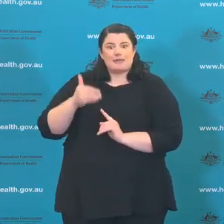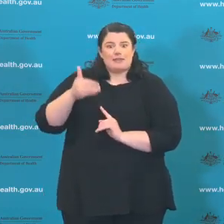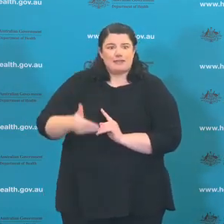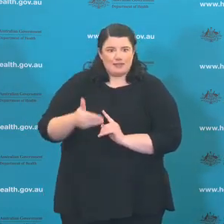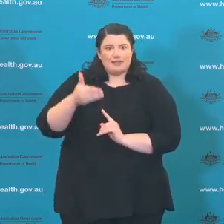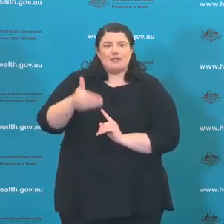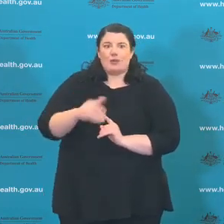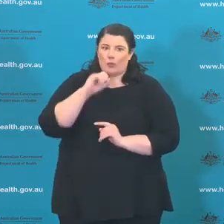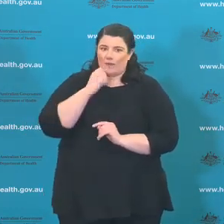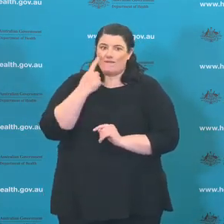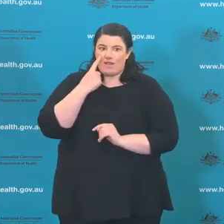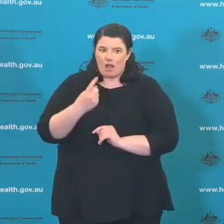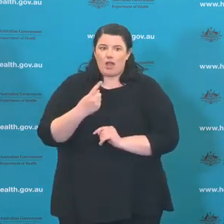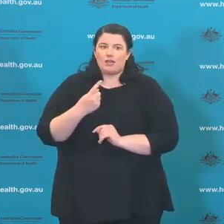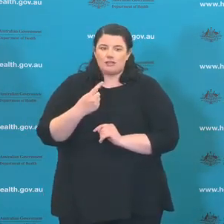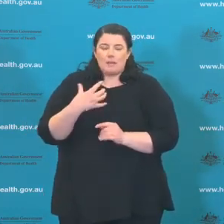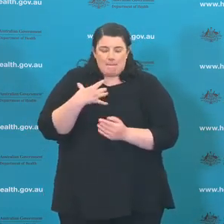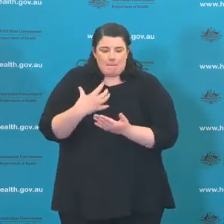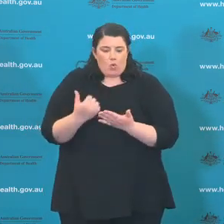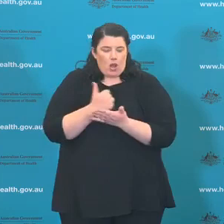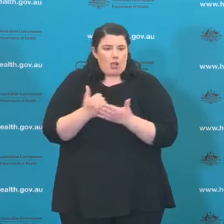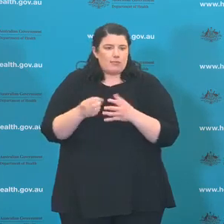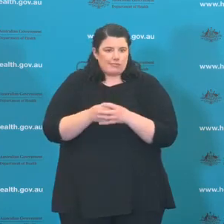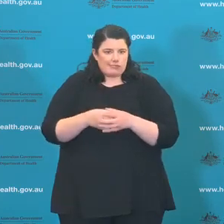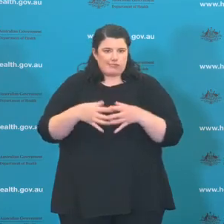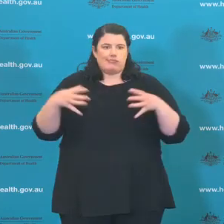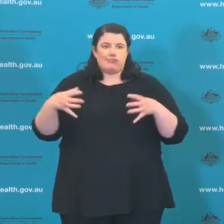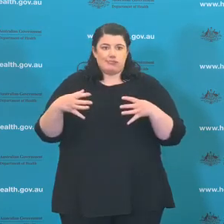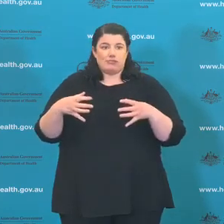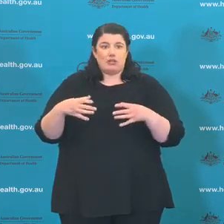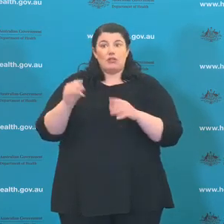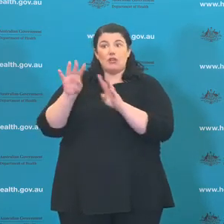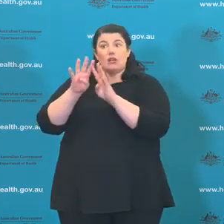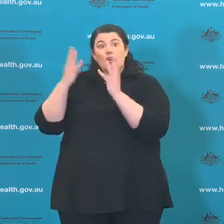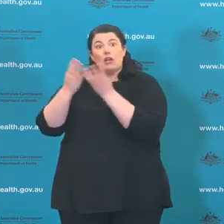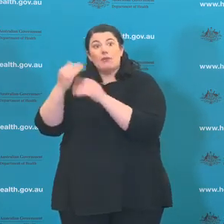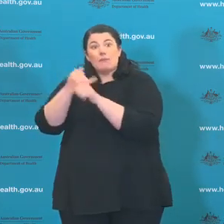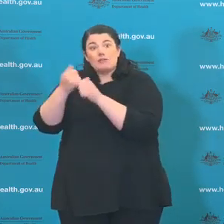really pleased to see that our advice was from AHPPC was 'please don't